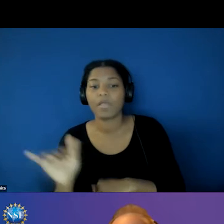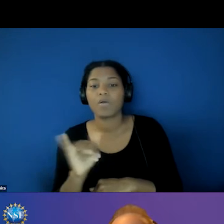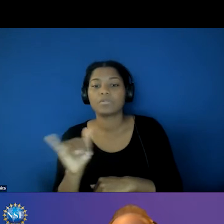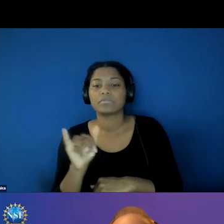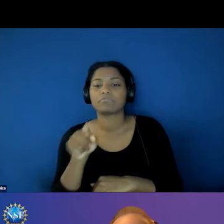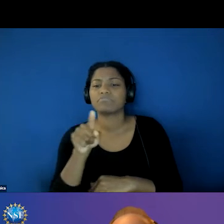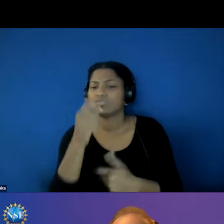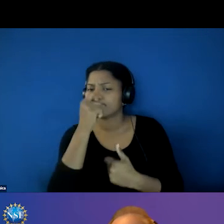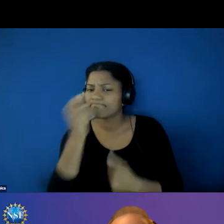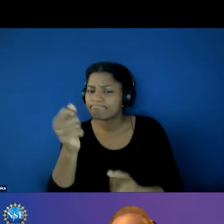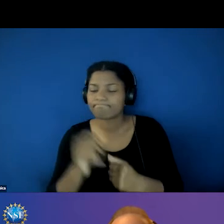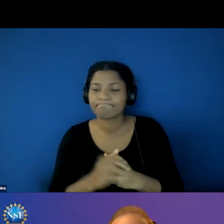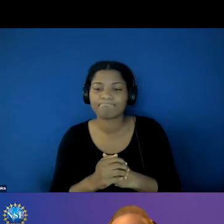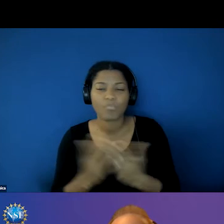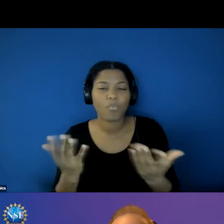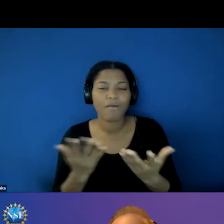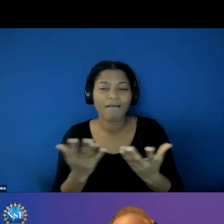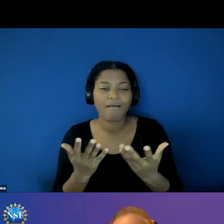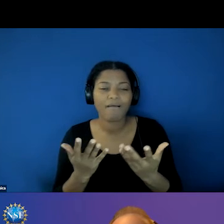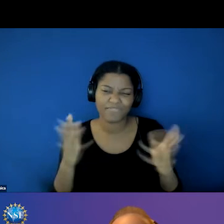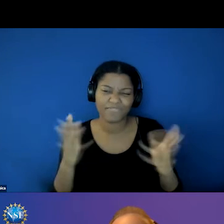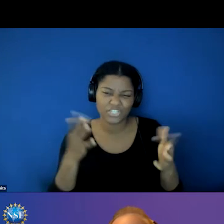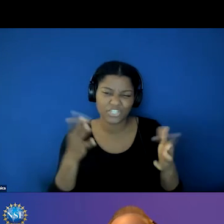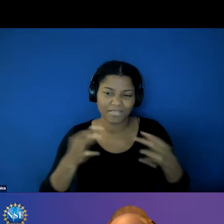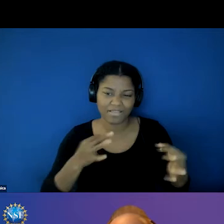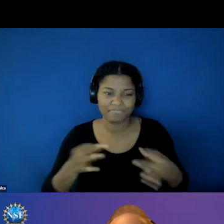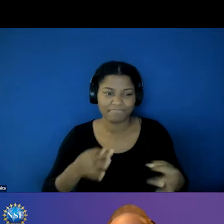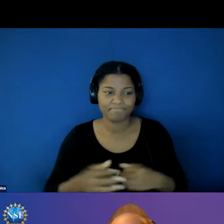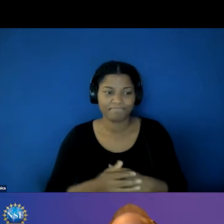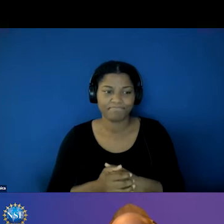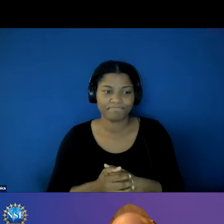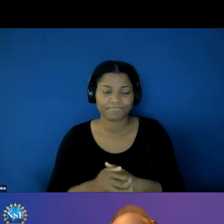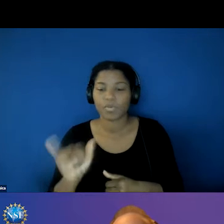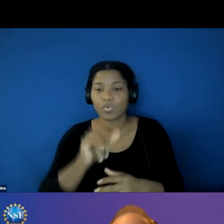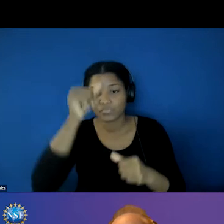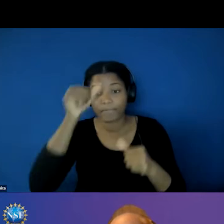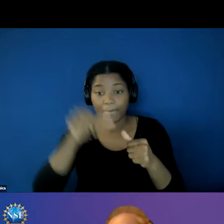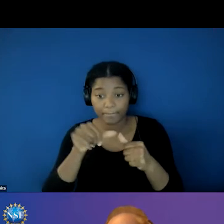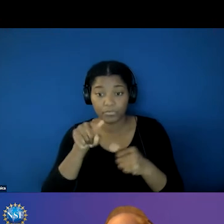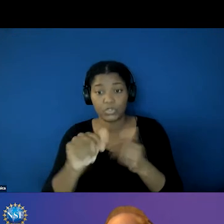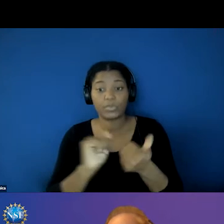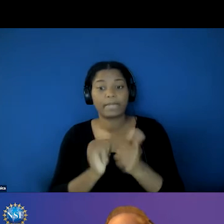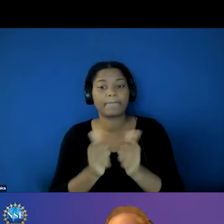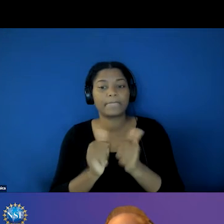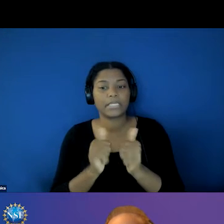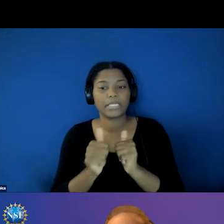And that's something that we've addressed already. And remember that you are competing against your peer institutions.